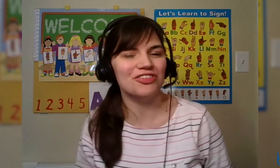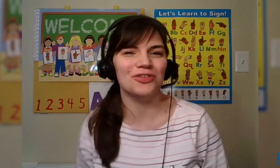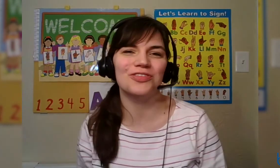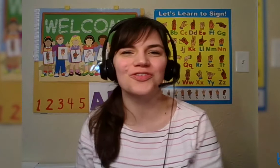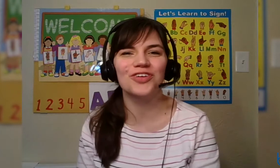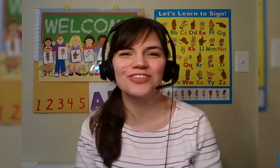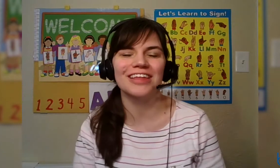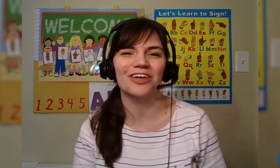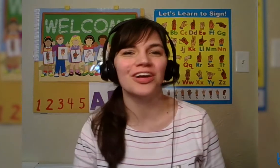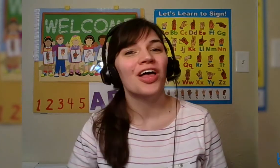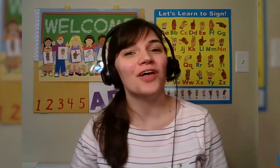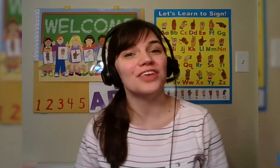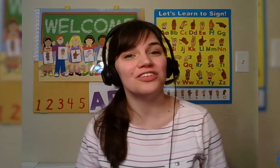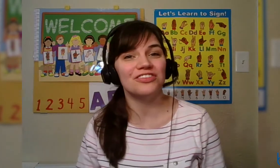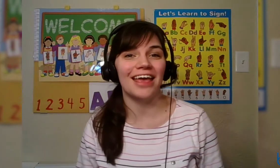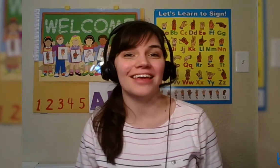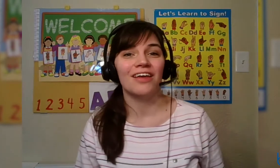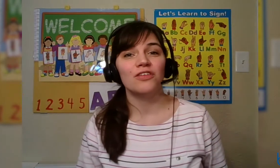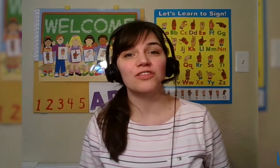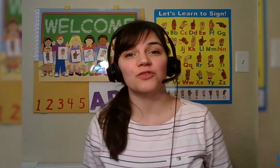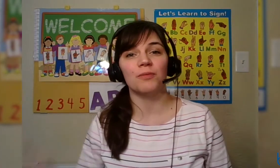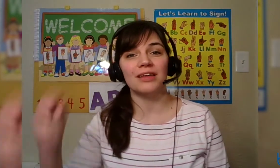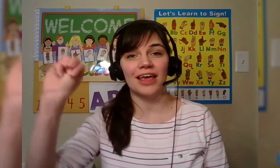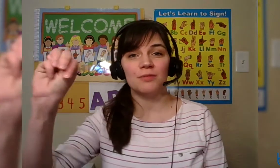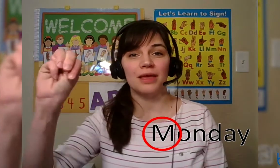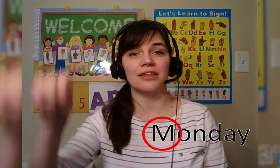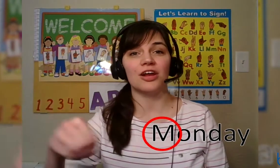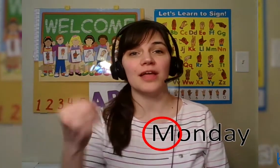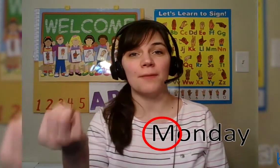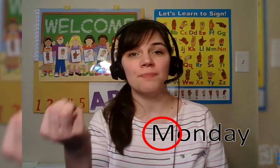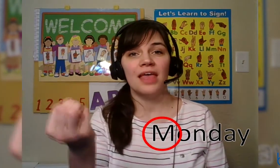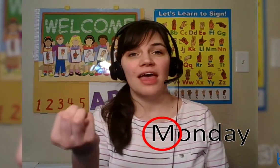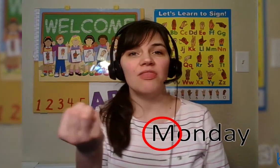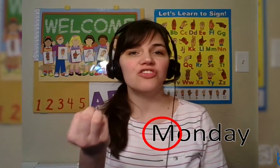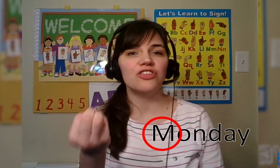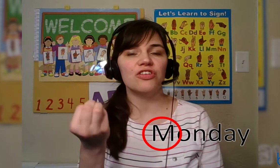use the first letter of each day. So for Monday, make a letter M and then turn